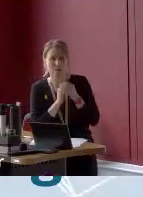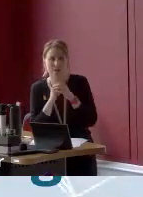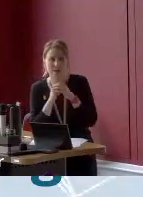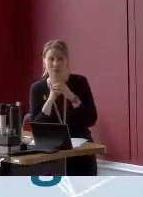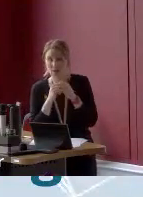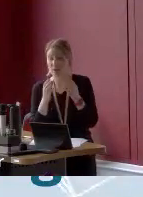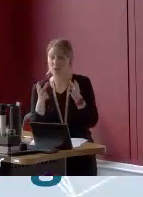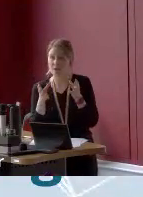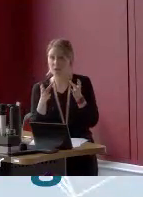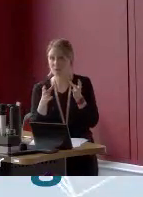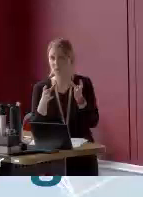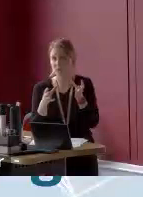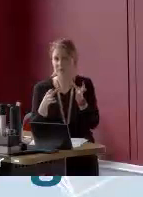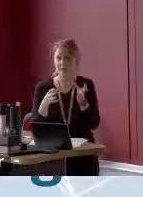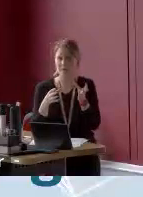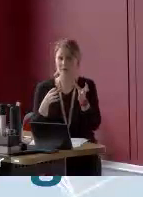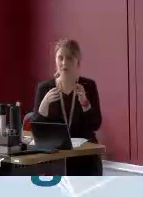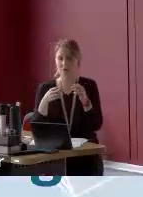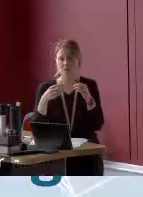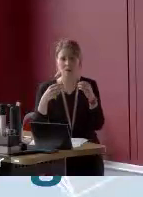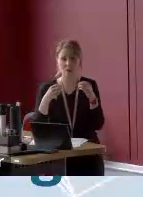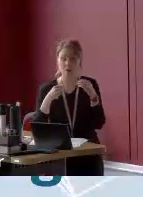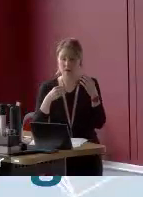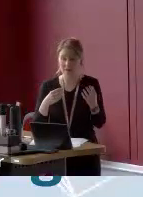but it makes me think about, yeah, where are people receiving information, where are people